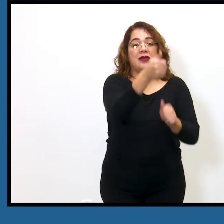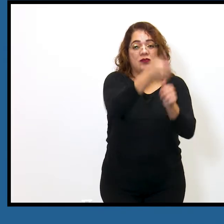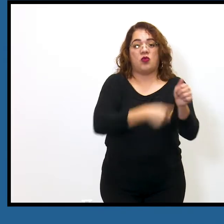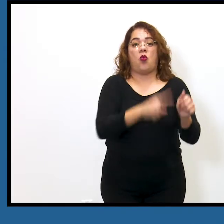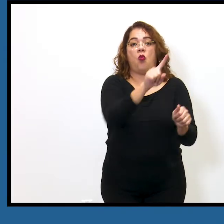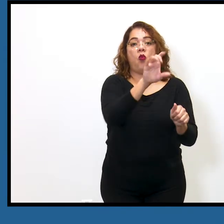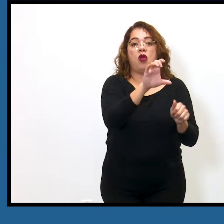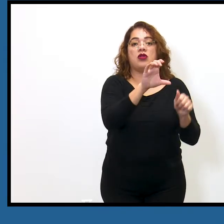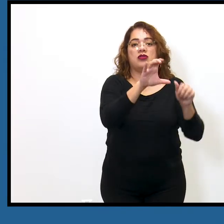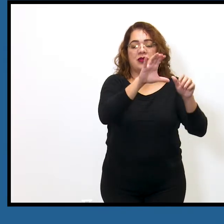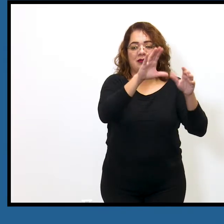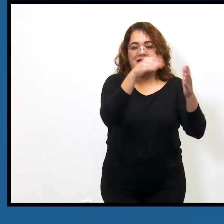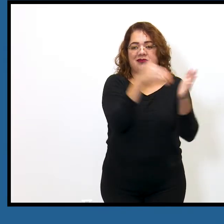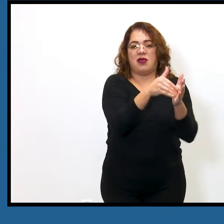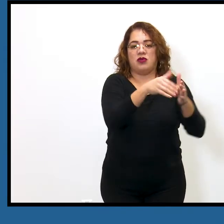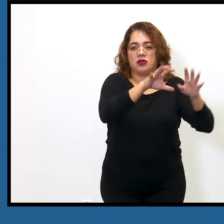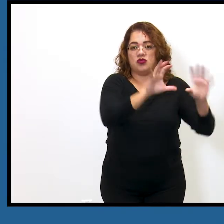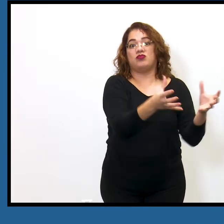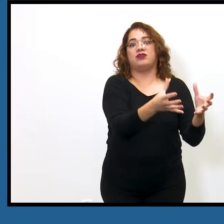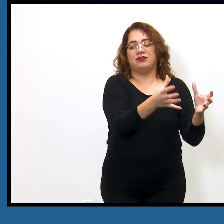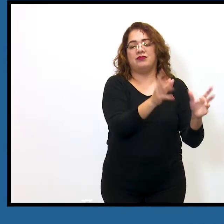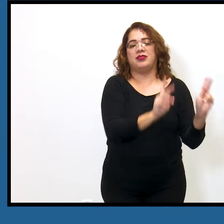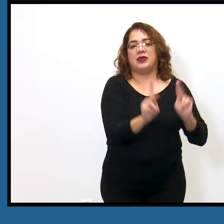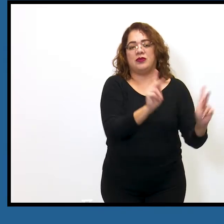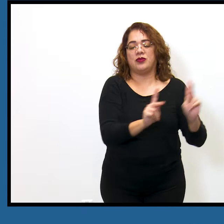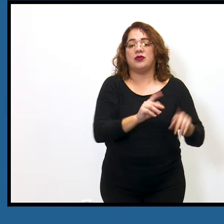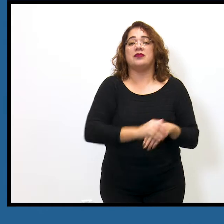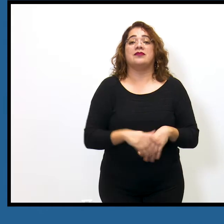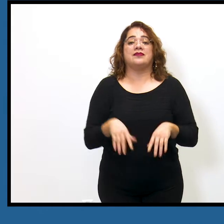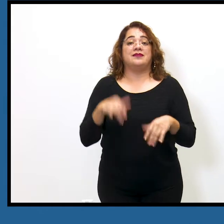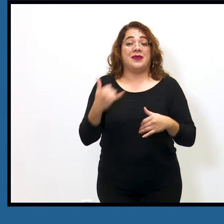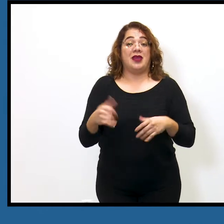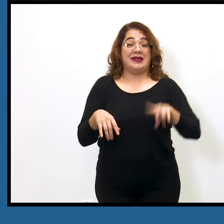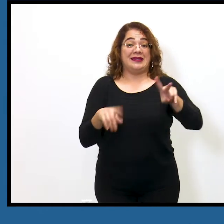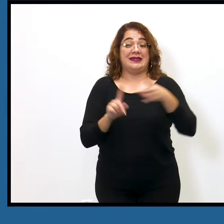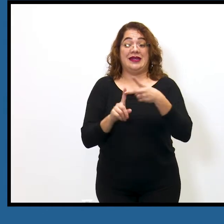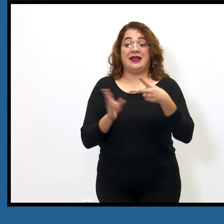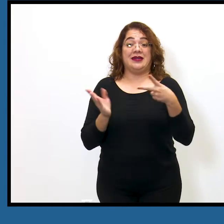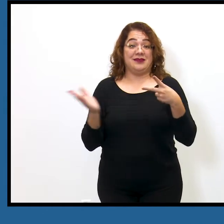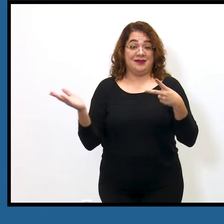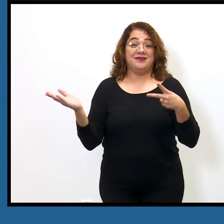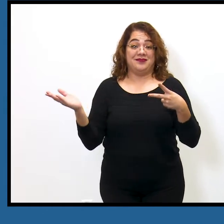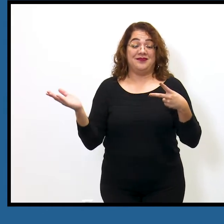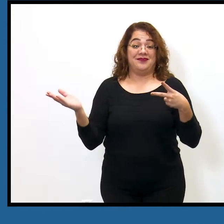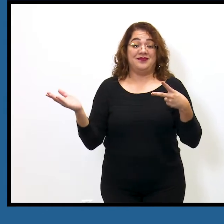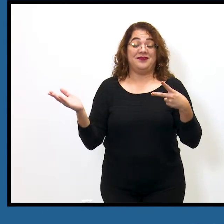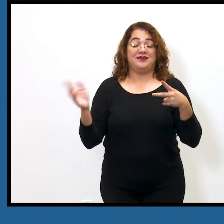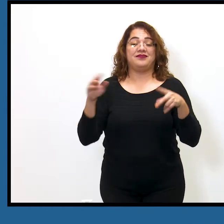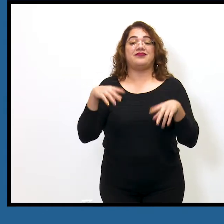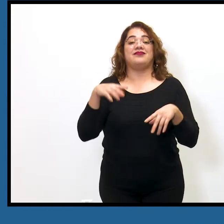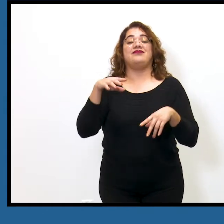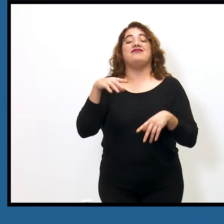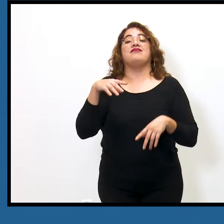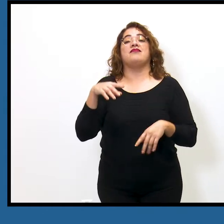the second slide is that we are now seeing right now the impact of our